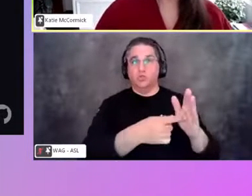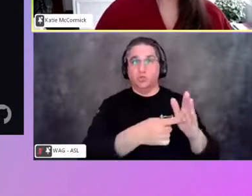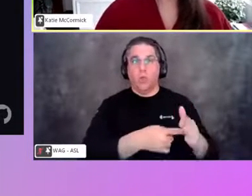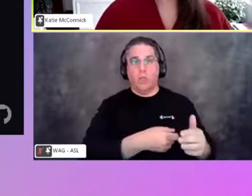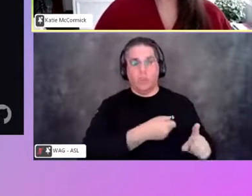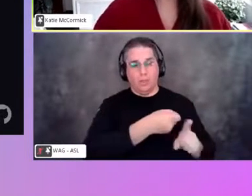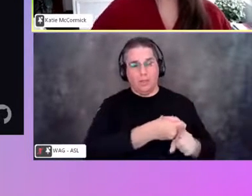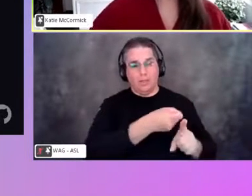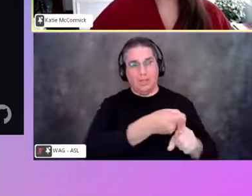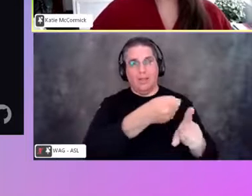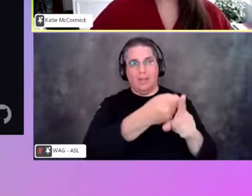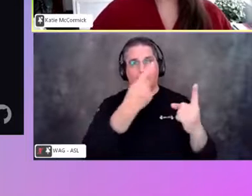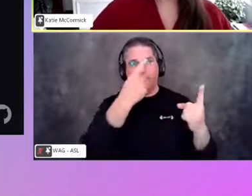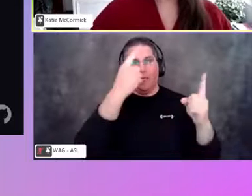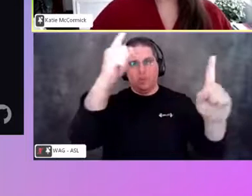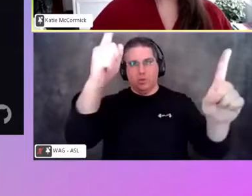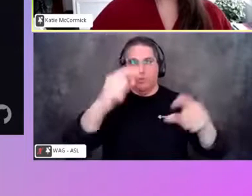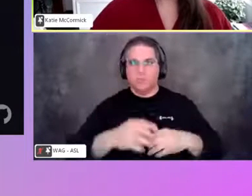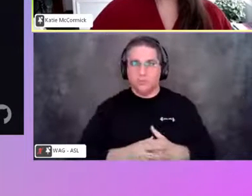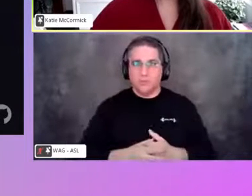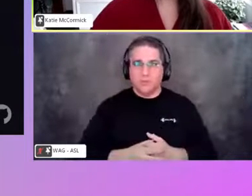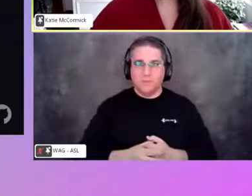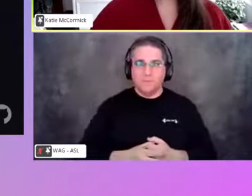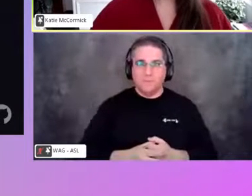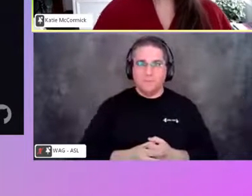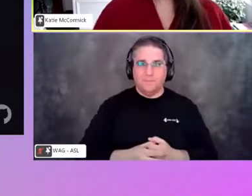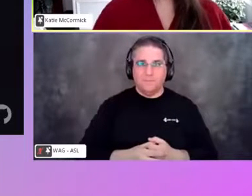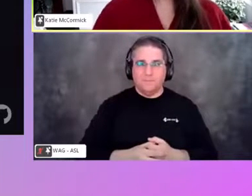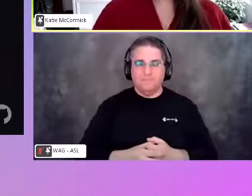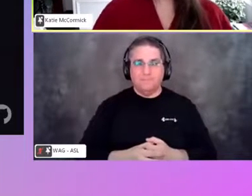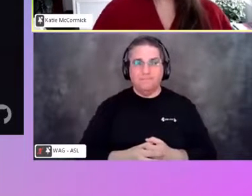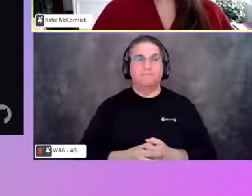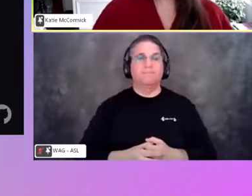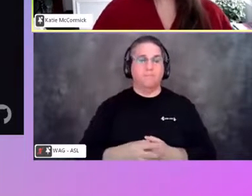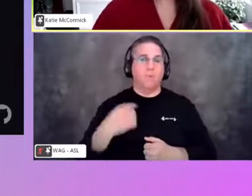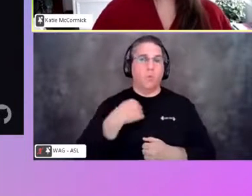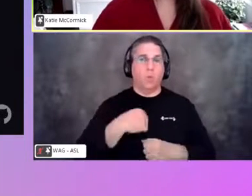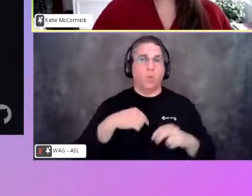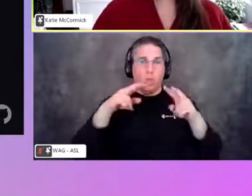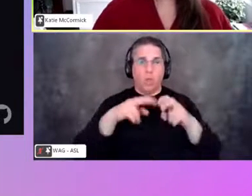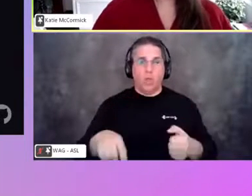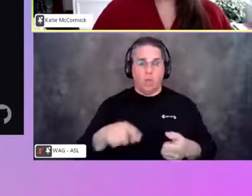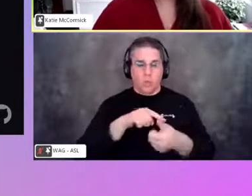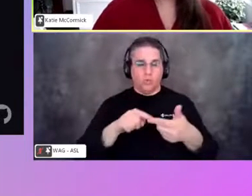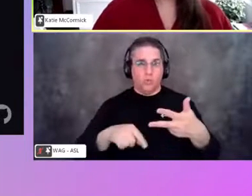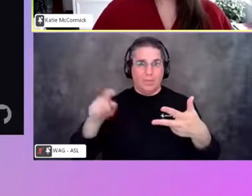accountability from the start and incorporating some notification through the